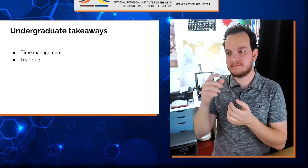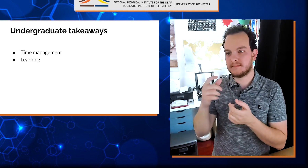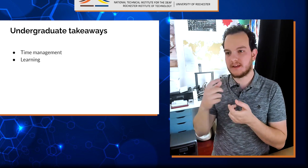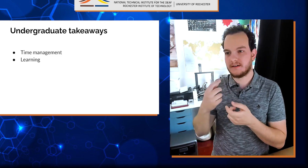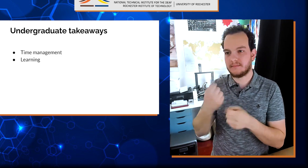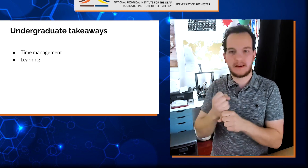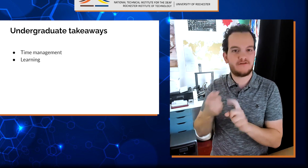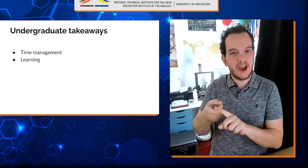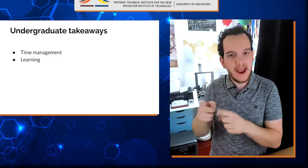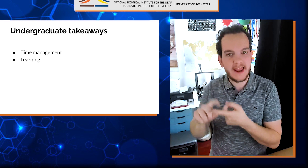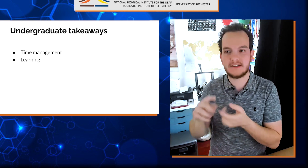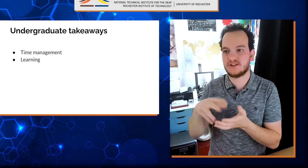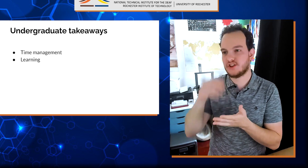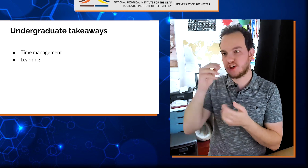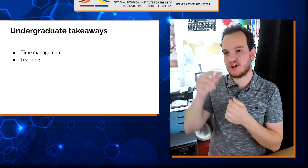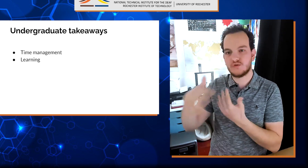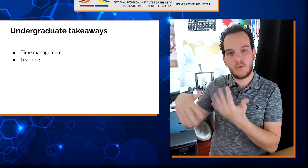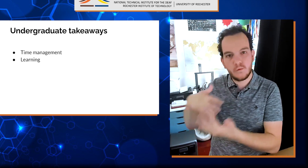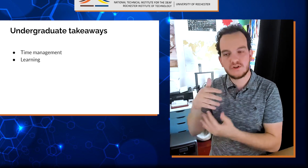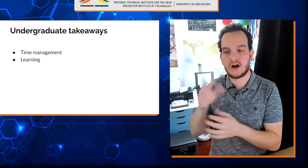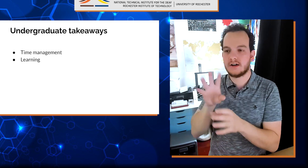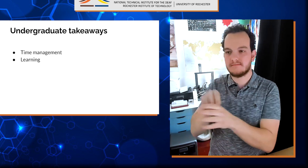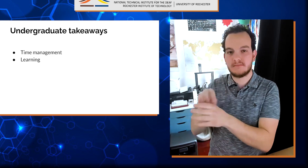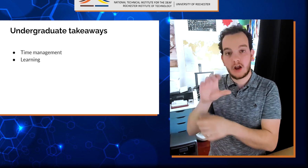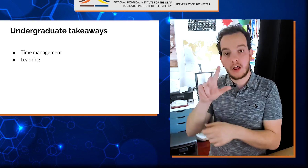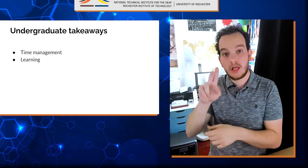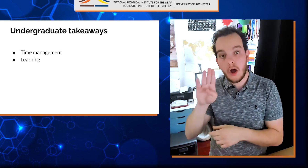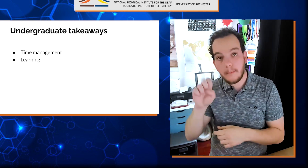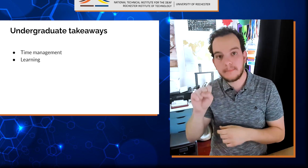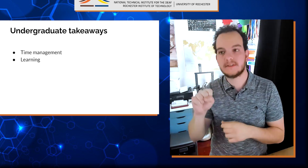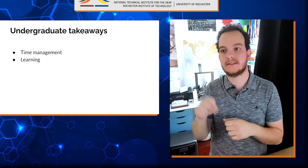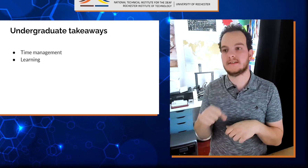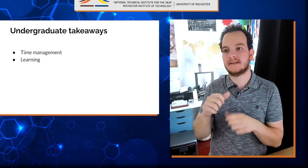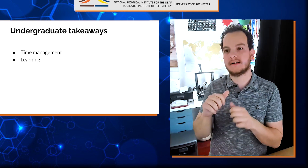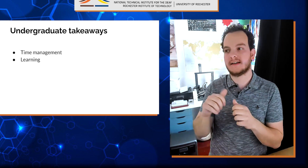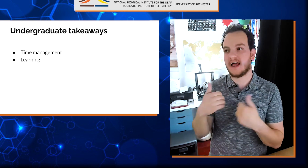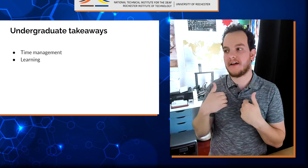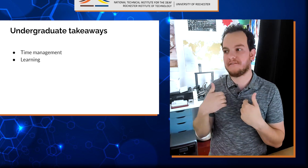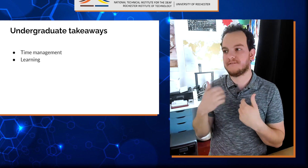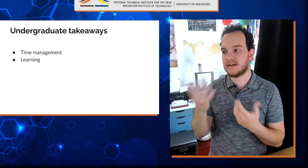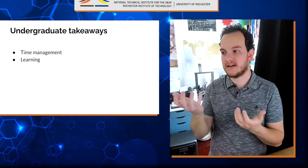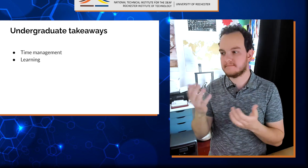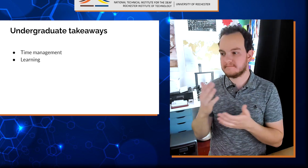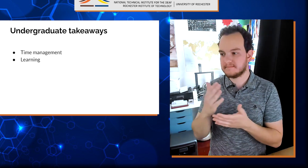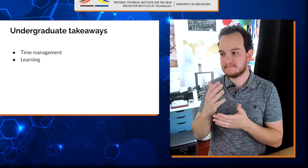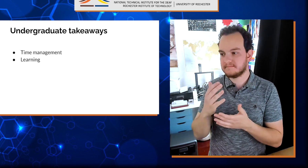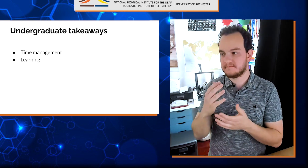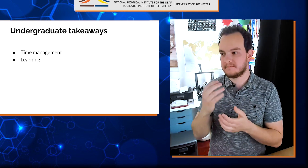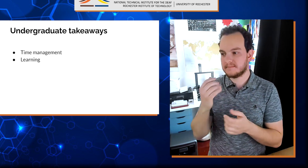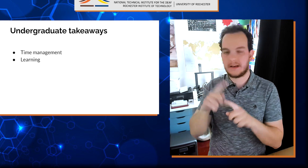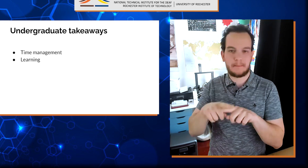I did learn how to make different friends. I became involved in different clubs and activities,